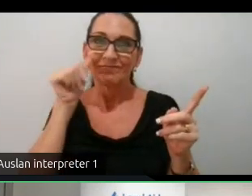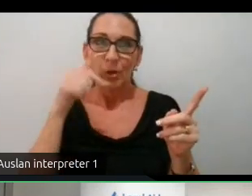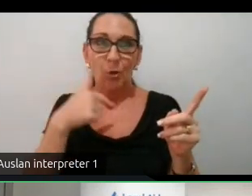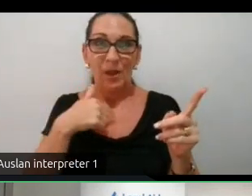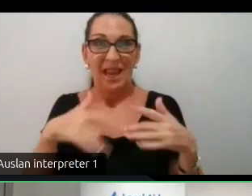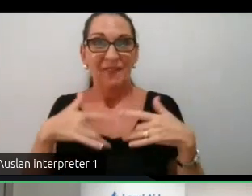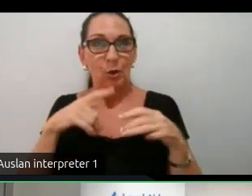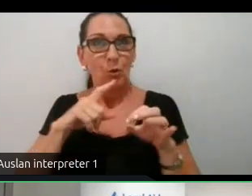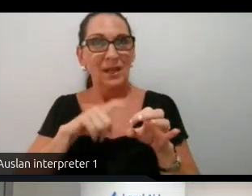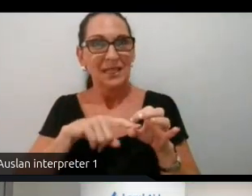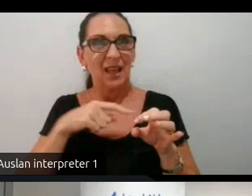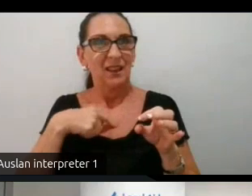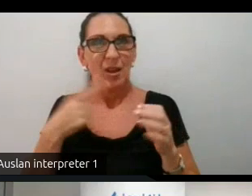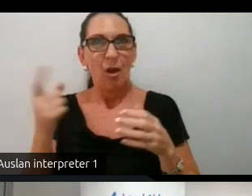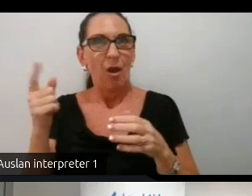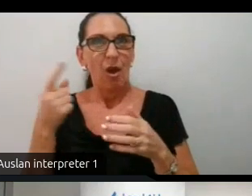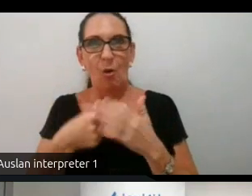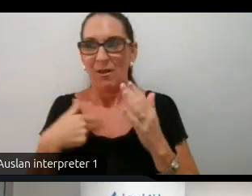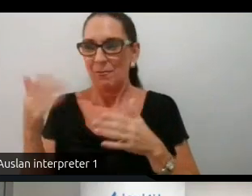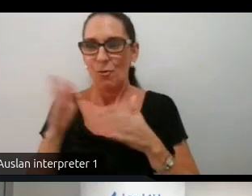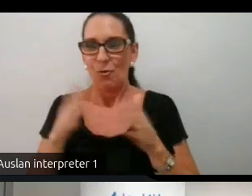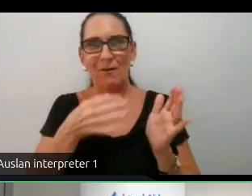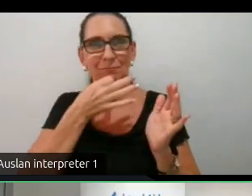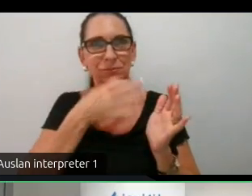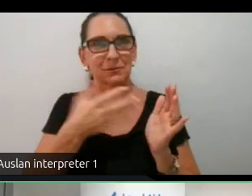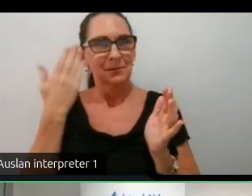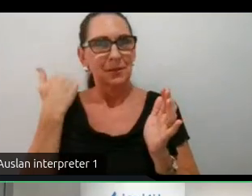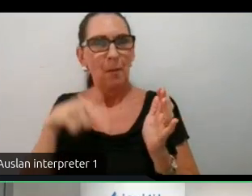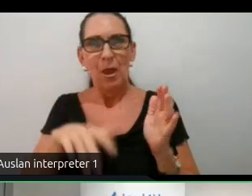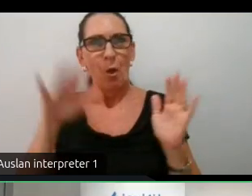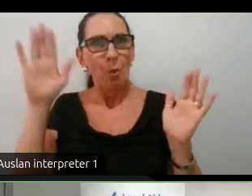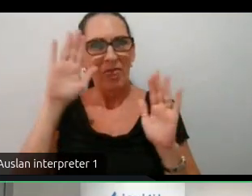I haven't lived up here very long, but oh my goodness, the weather. And the weather just